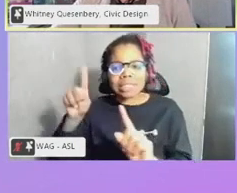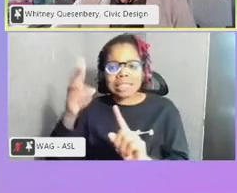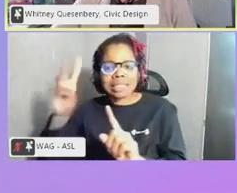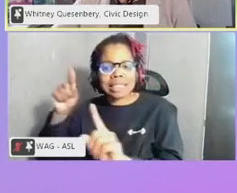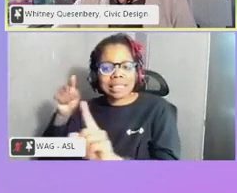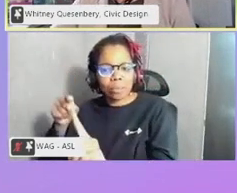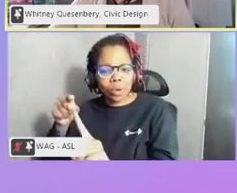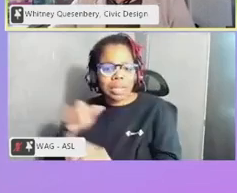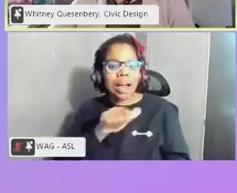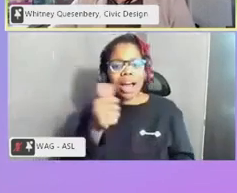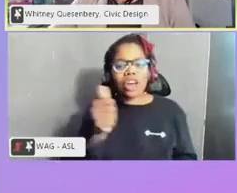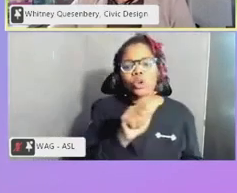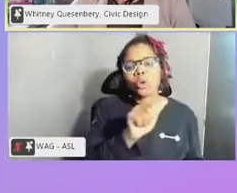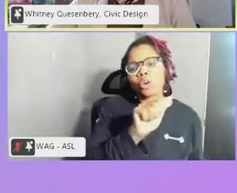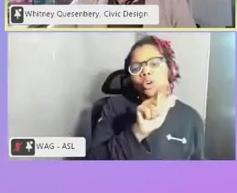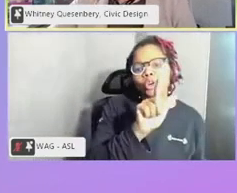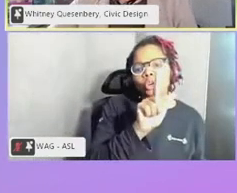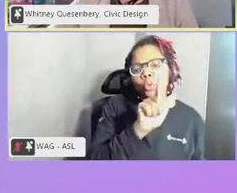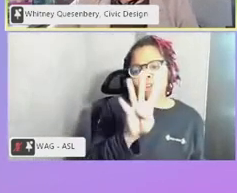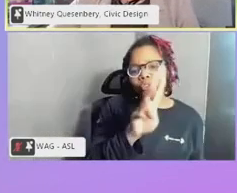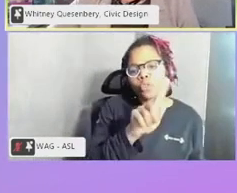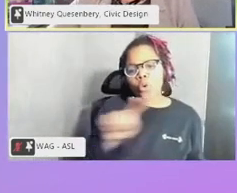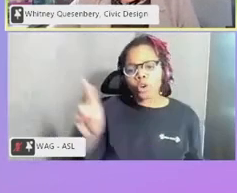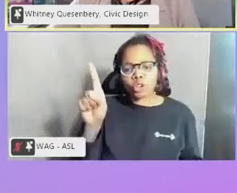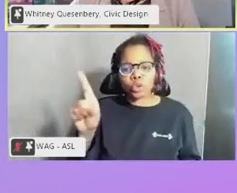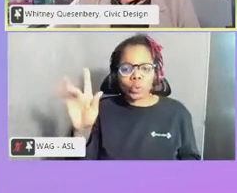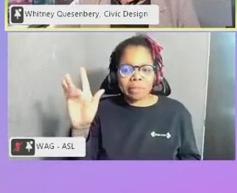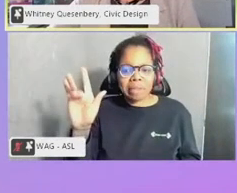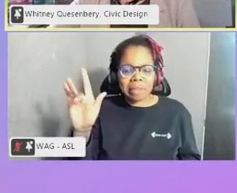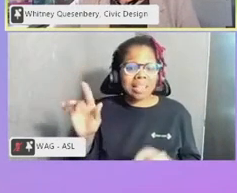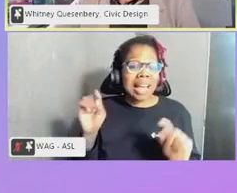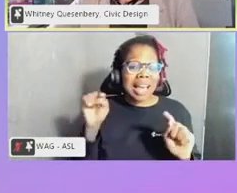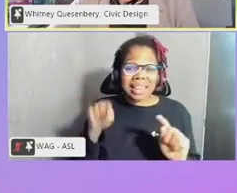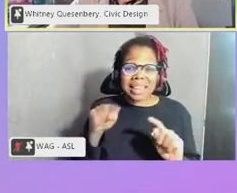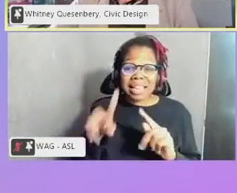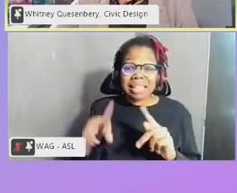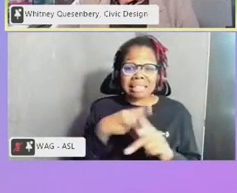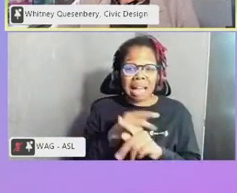that had to be 3.5 millimeters, points to from